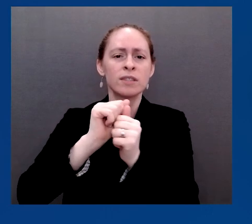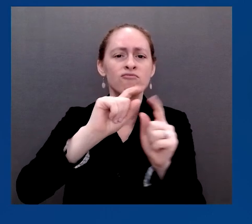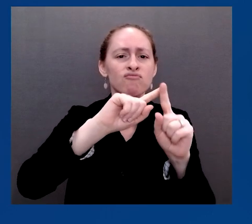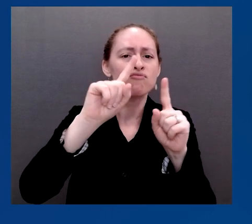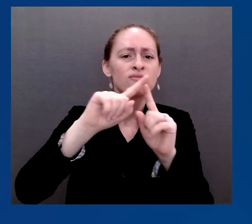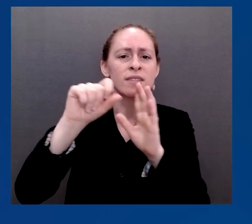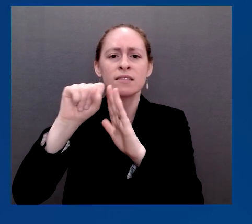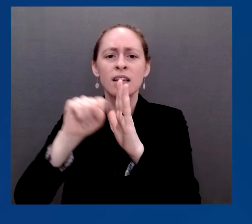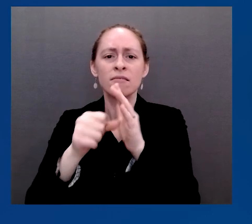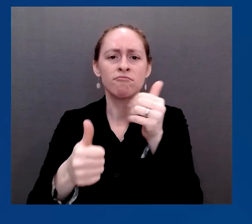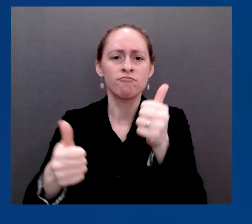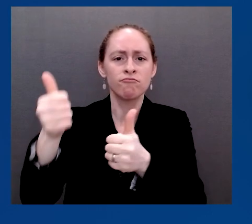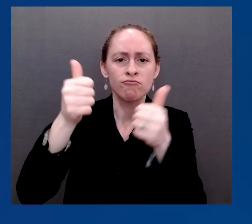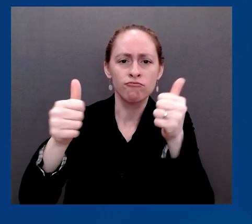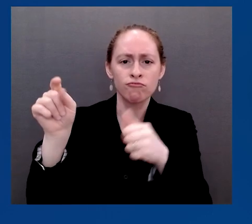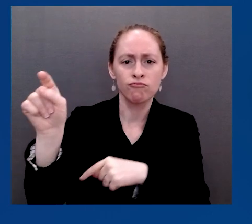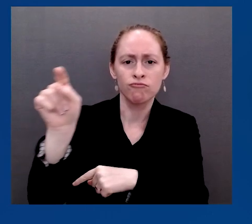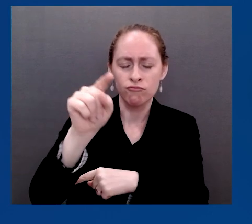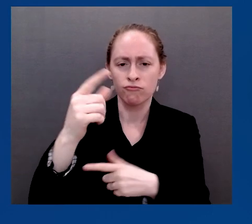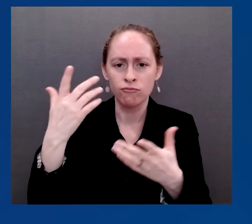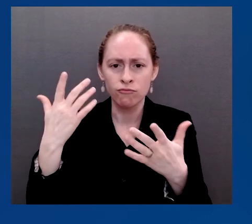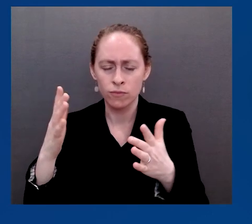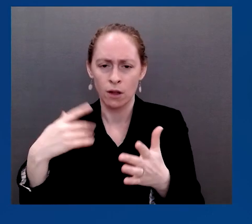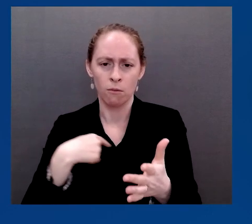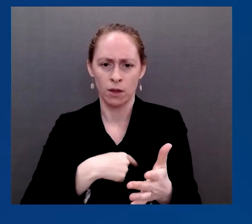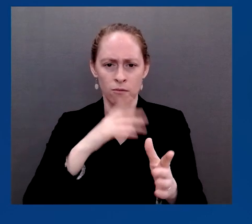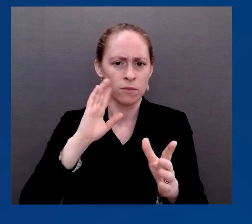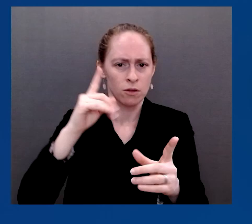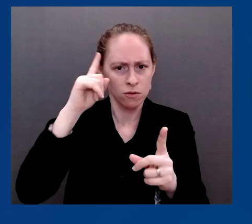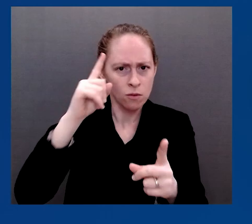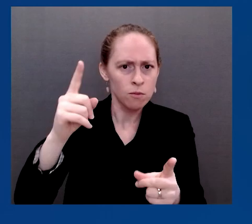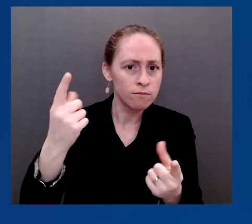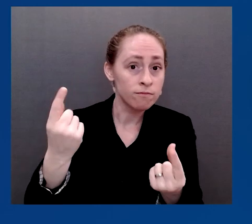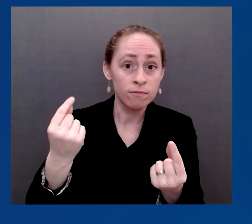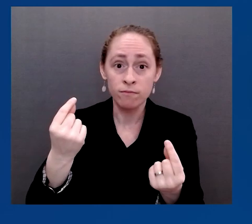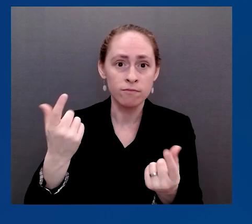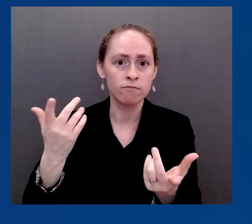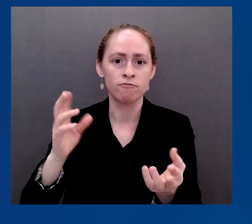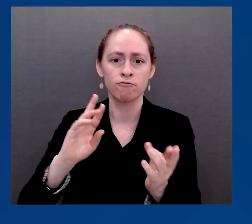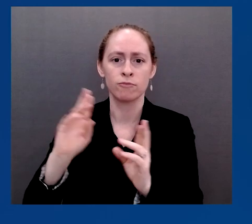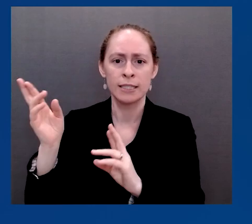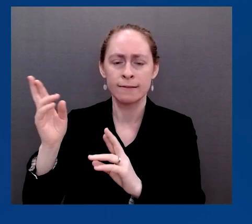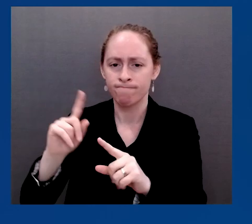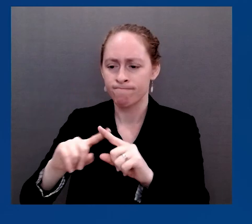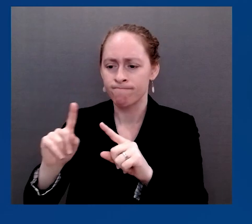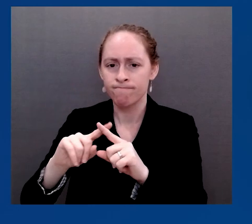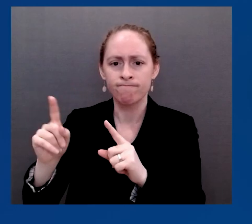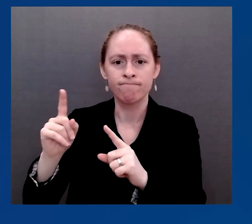in this age group -- all 18 million. We have enough needles, syringes, and kits. And these are all specially formulated,